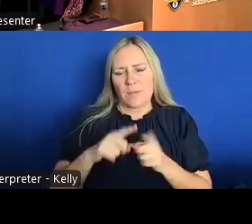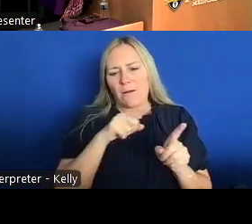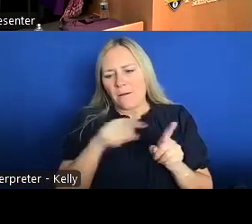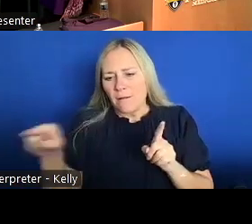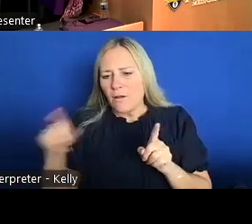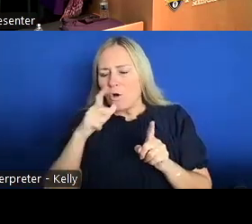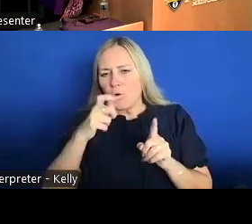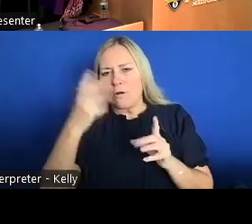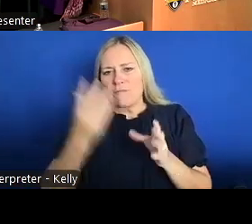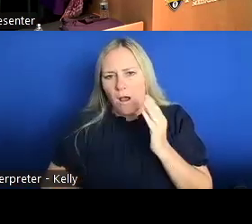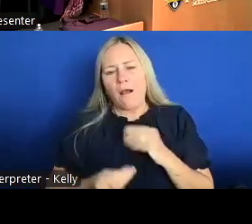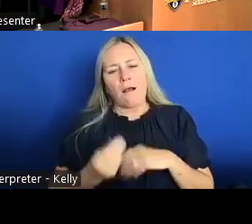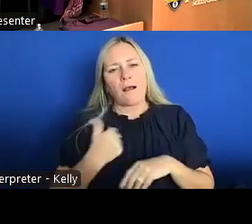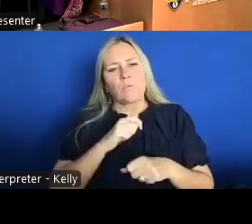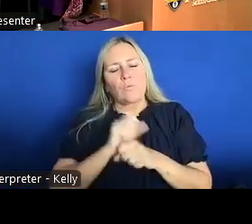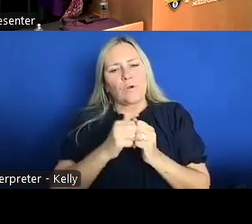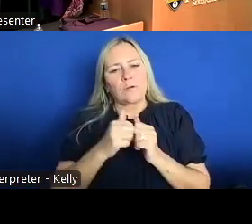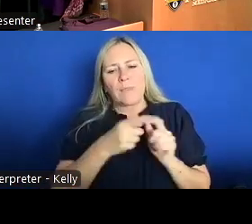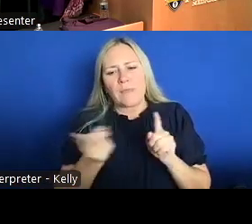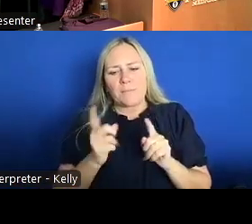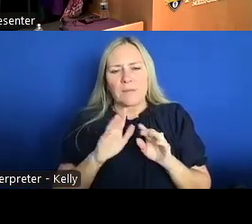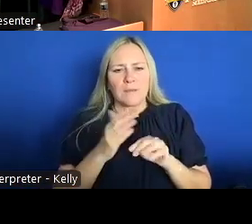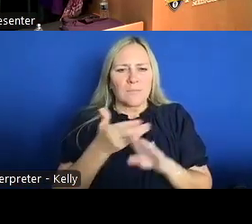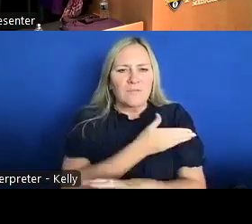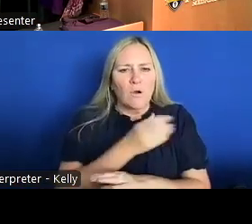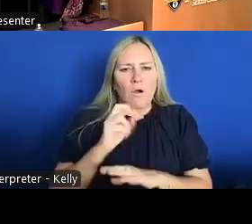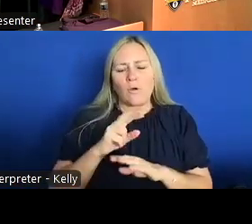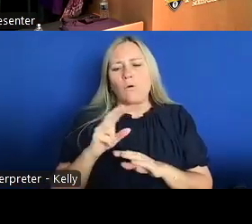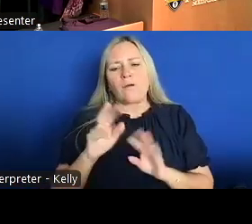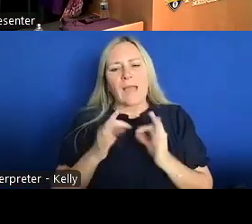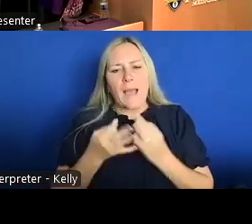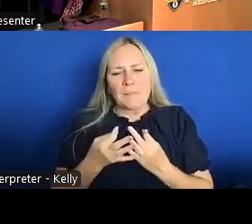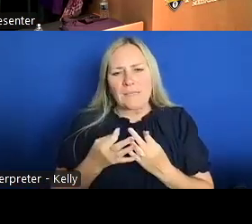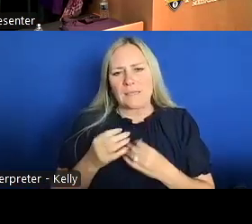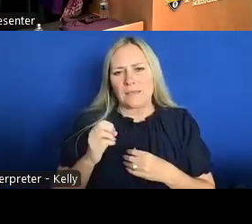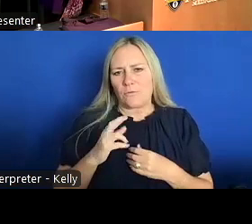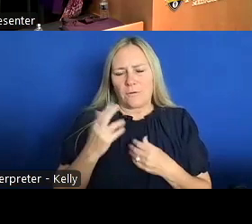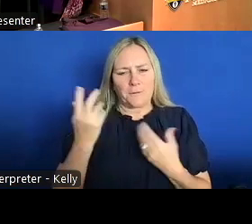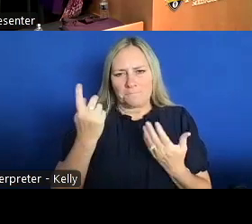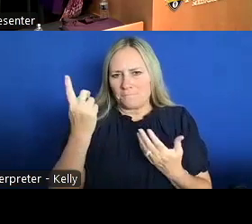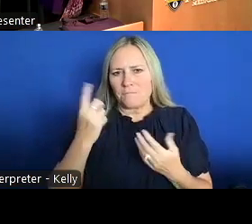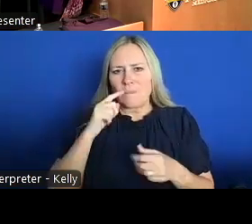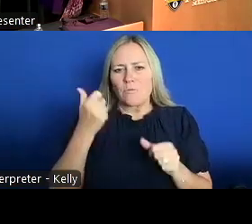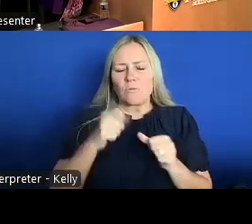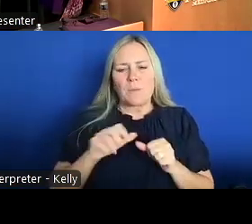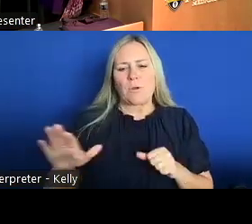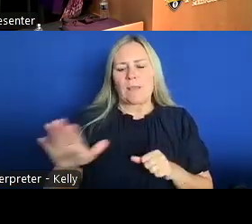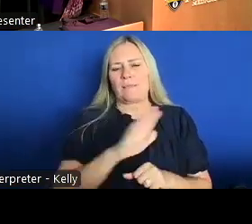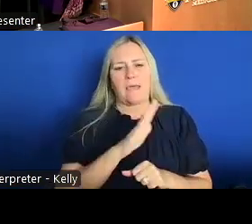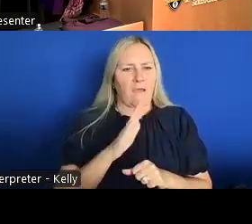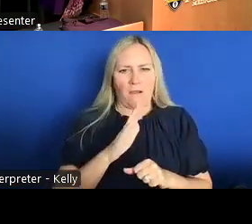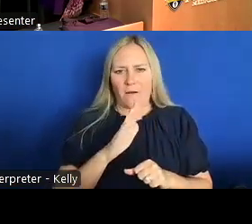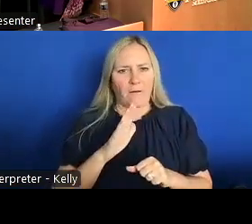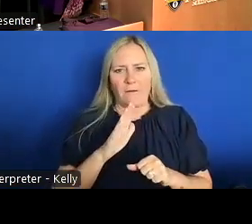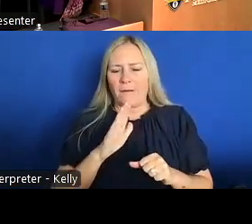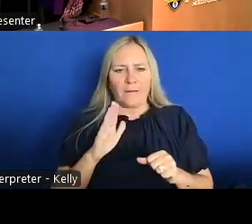that we've worked with of families of stories and of remembering uh their light um their resilience